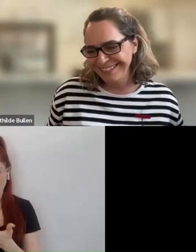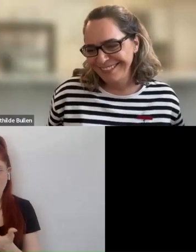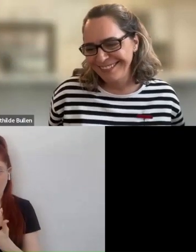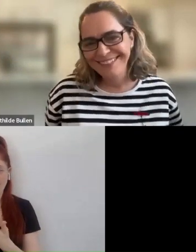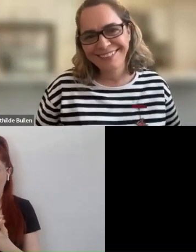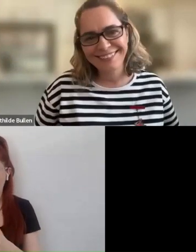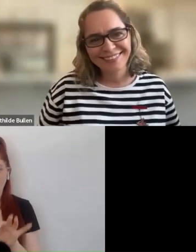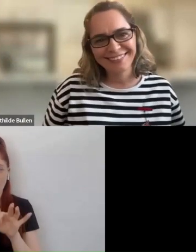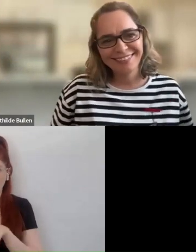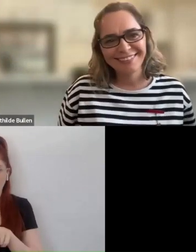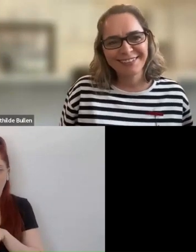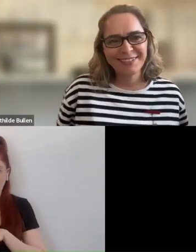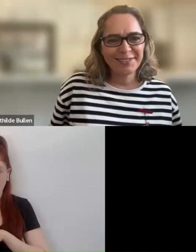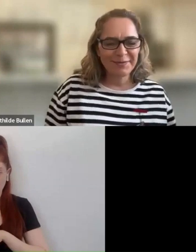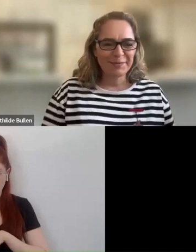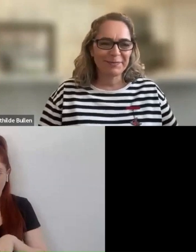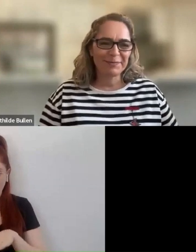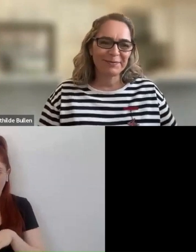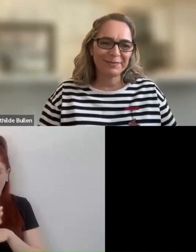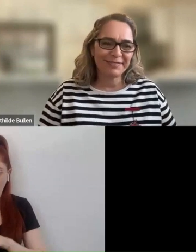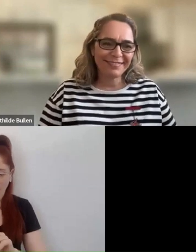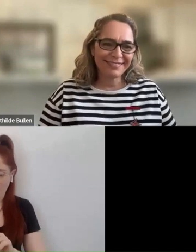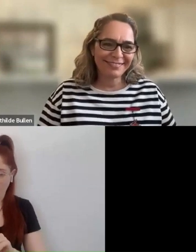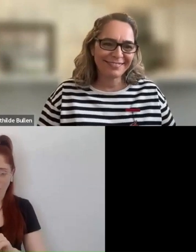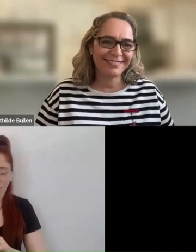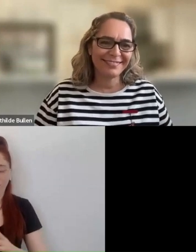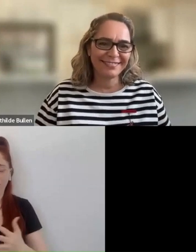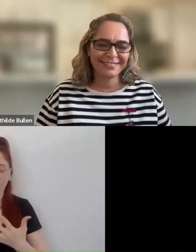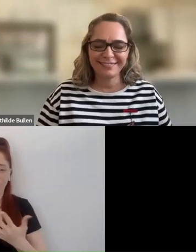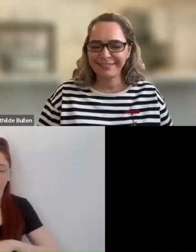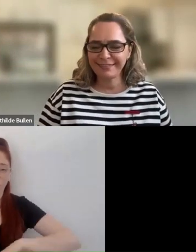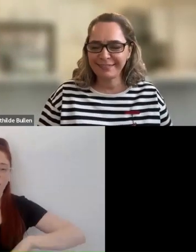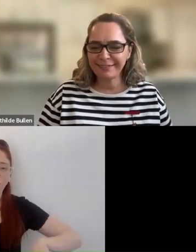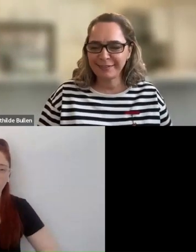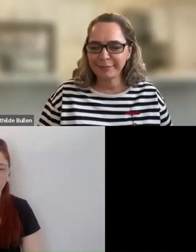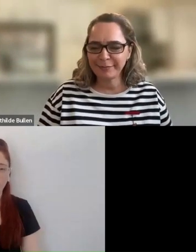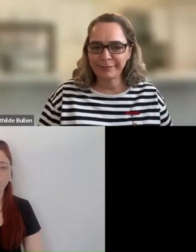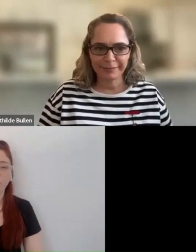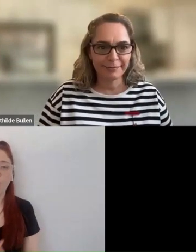very abbreviated version Clo Bullen is a Wardandi and